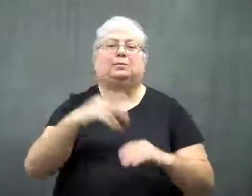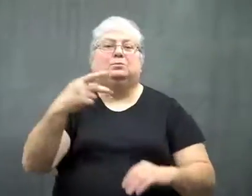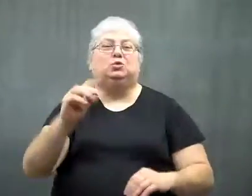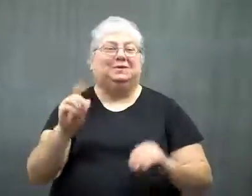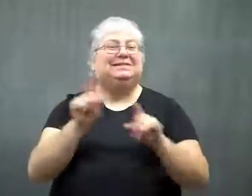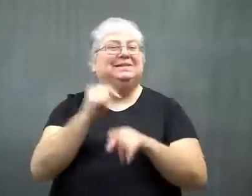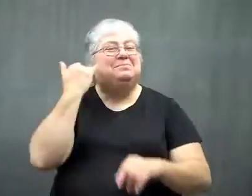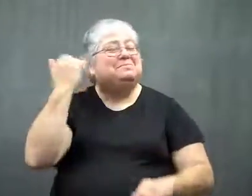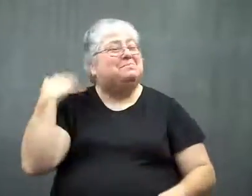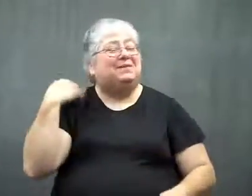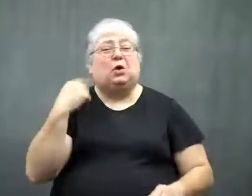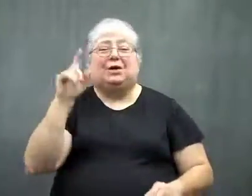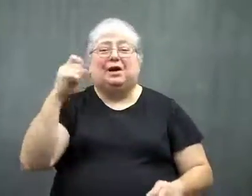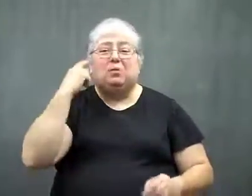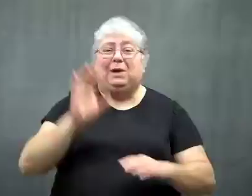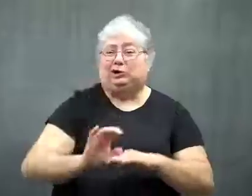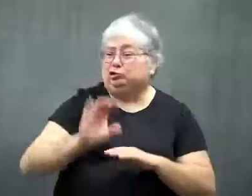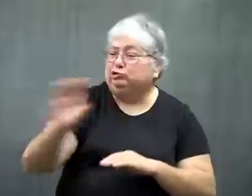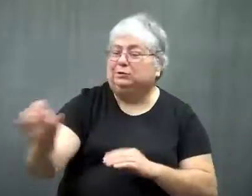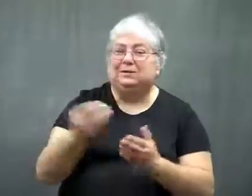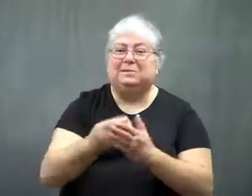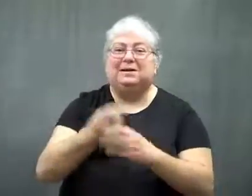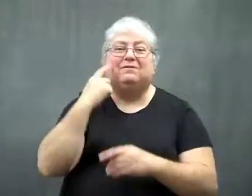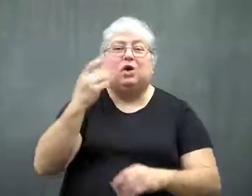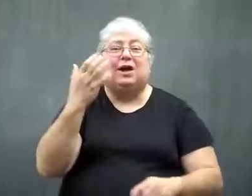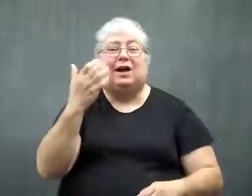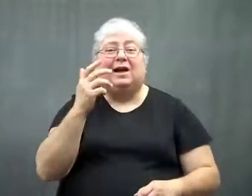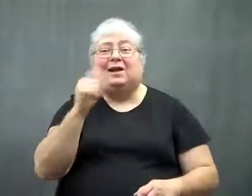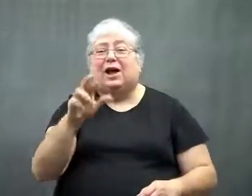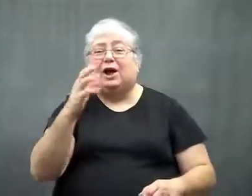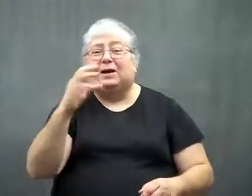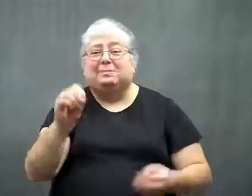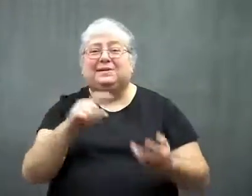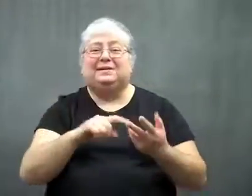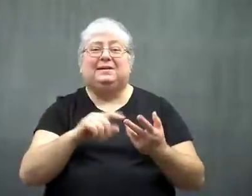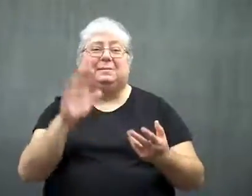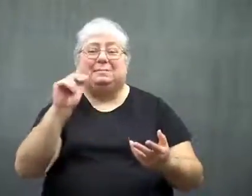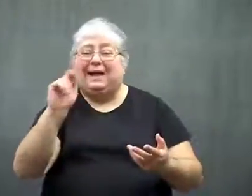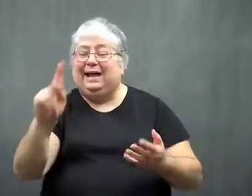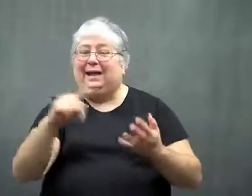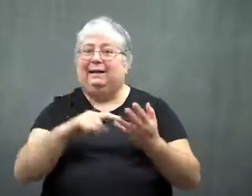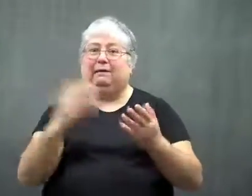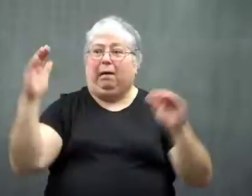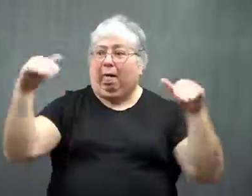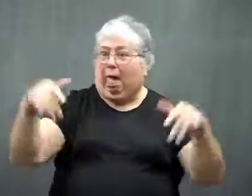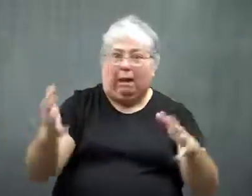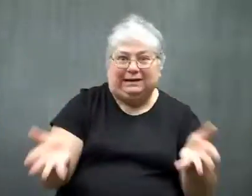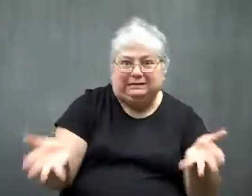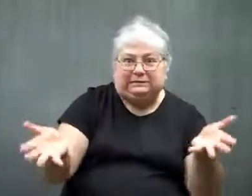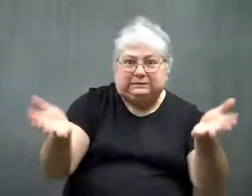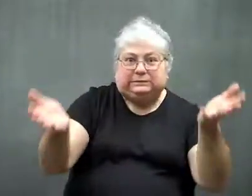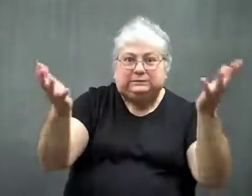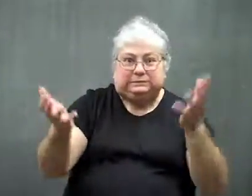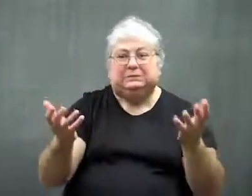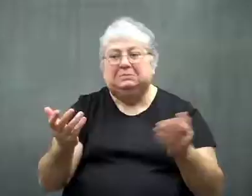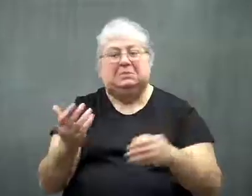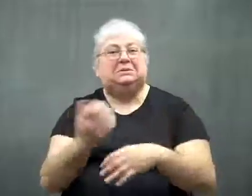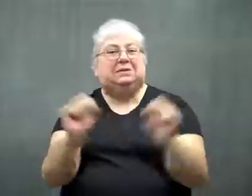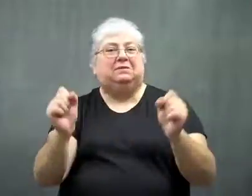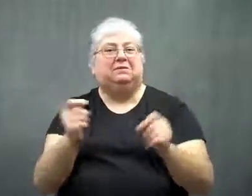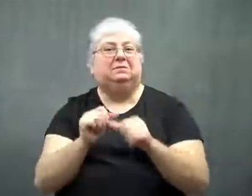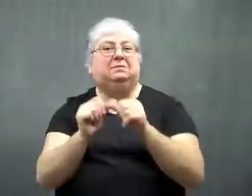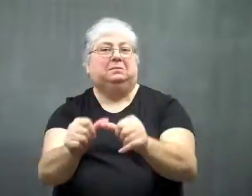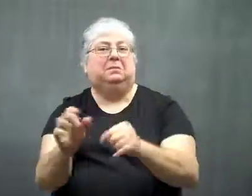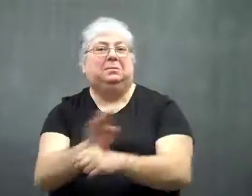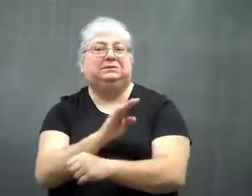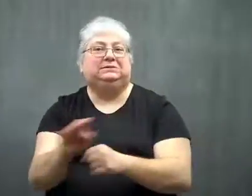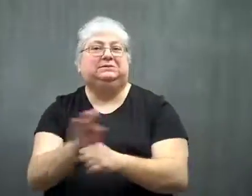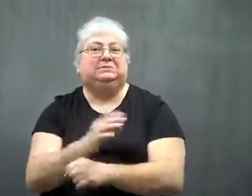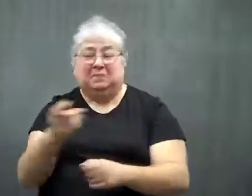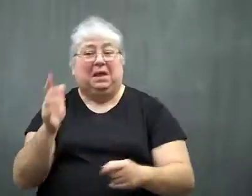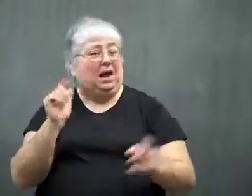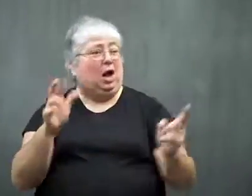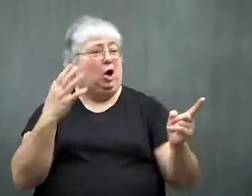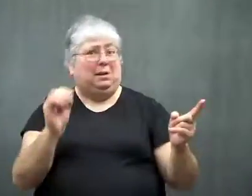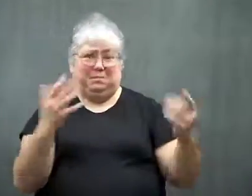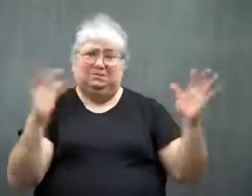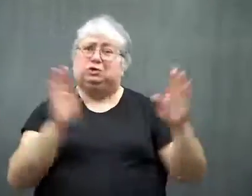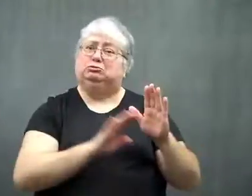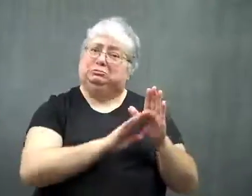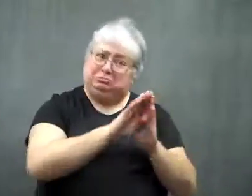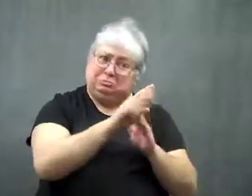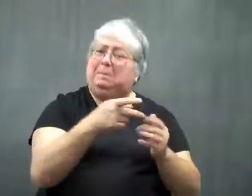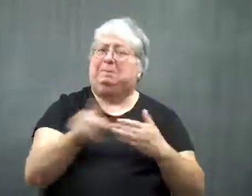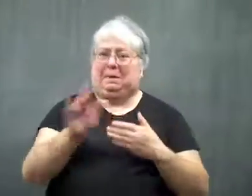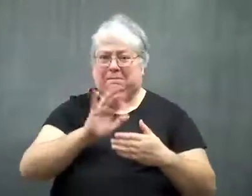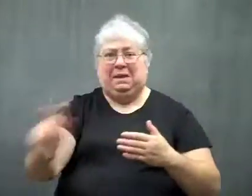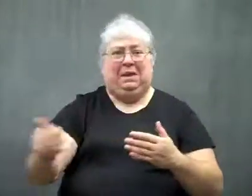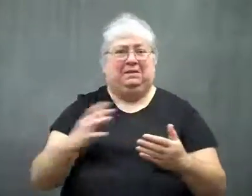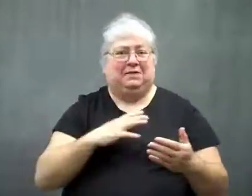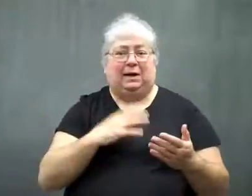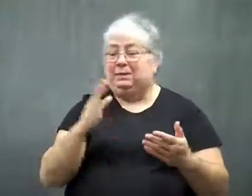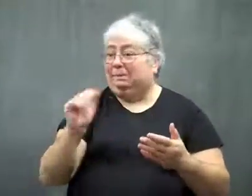as was done for the car companies and banks to keep them in business.